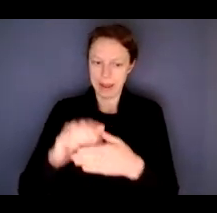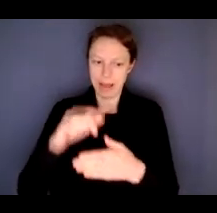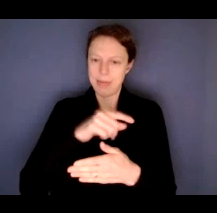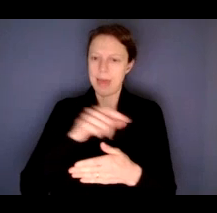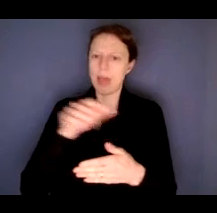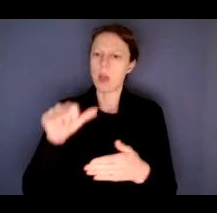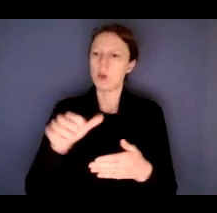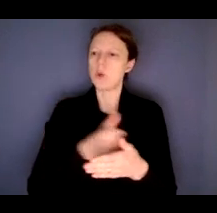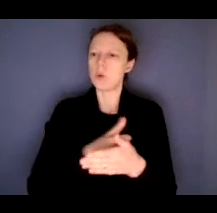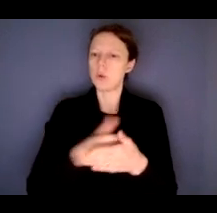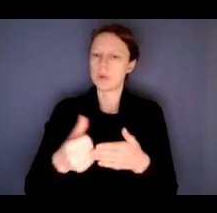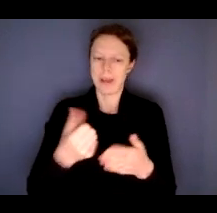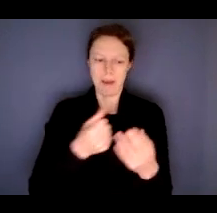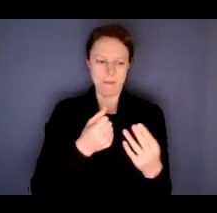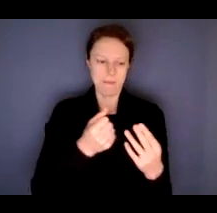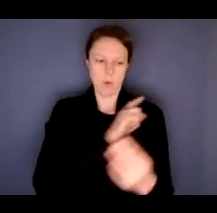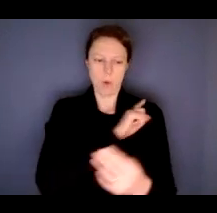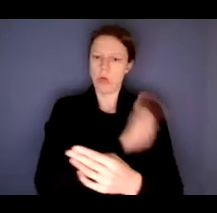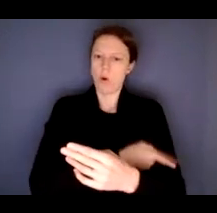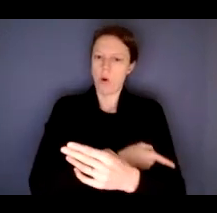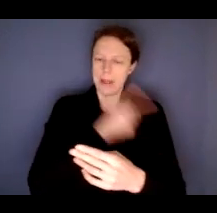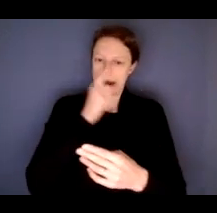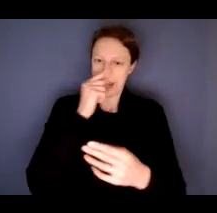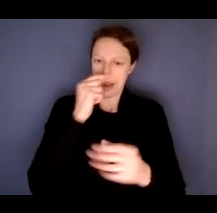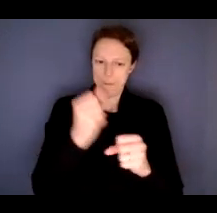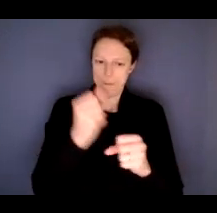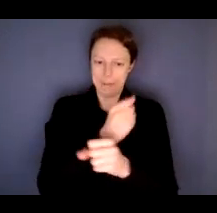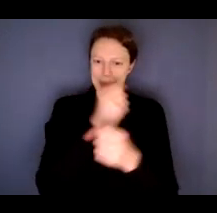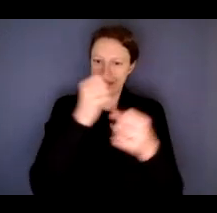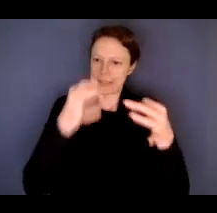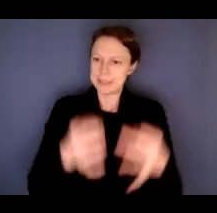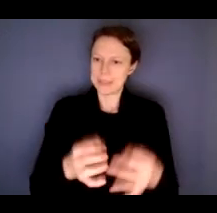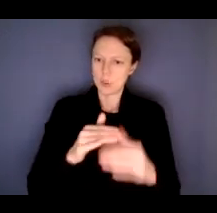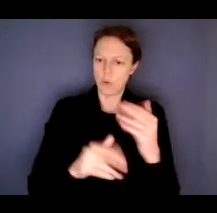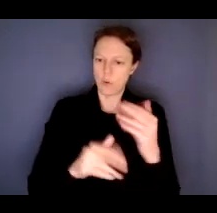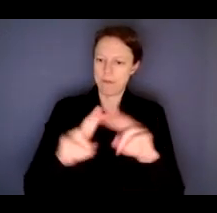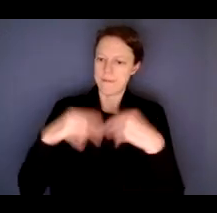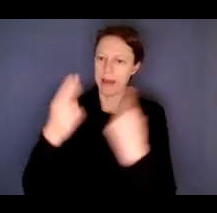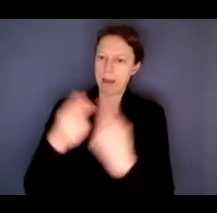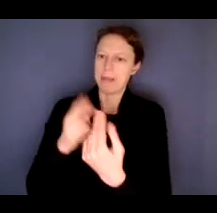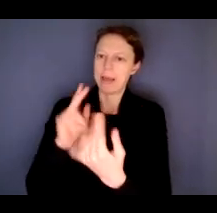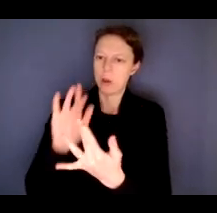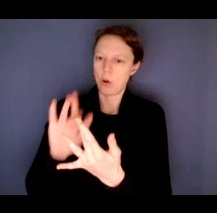around family contact, for example. So it's not unusual, should you be supporting a family and